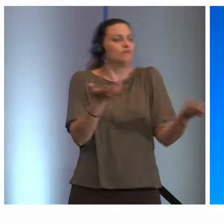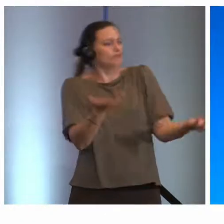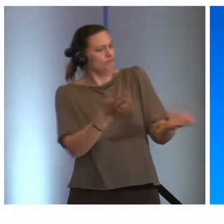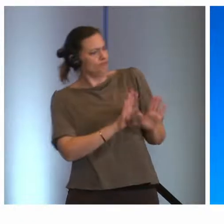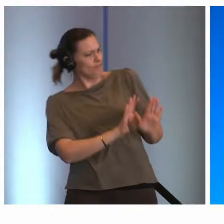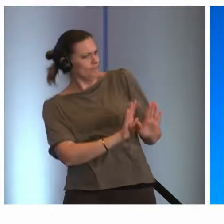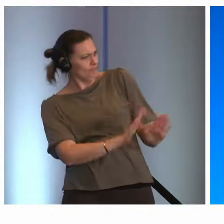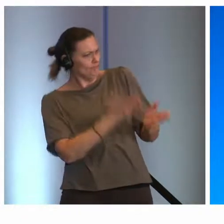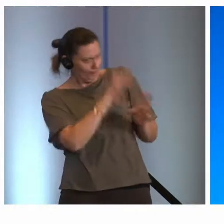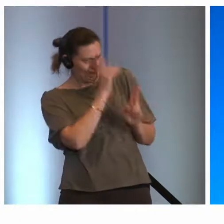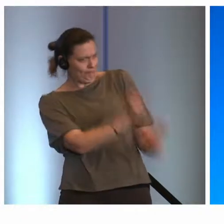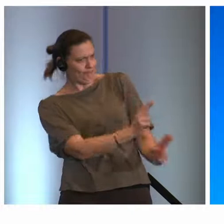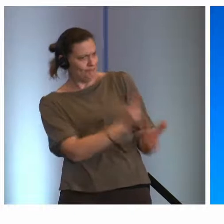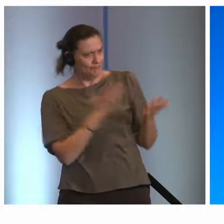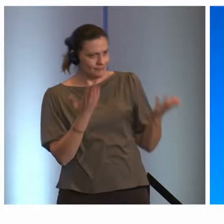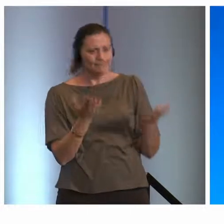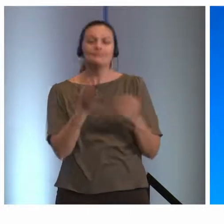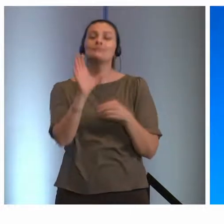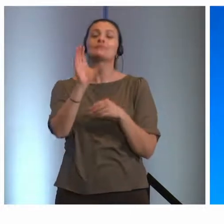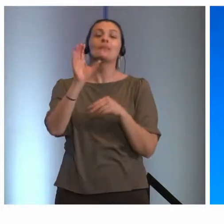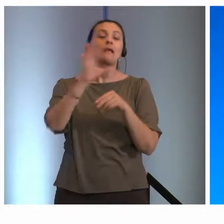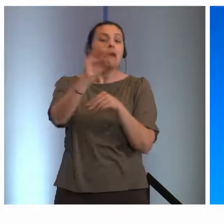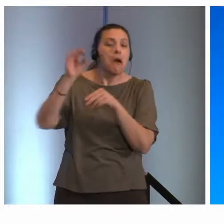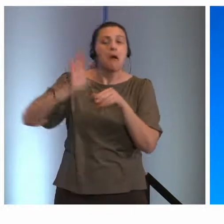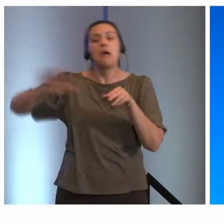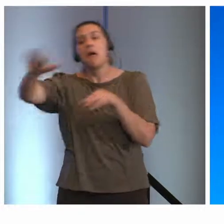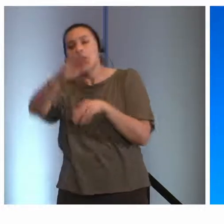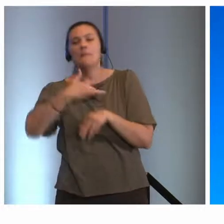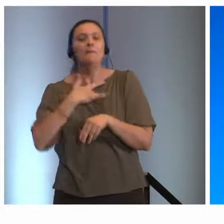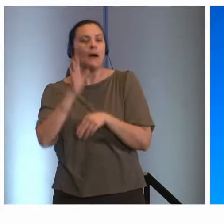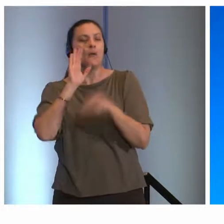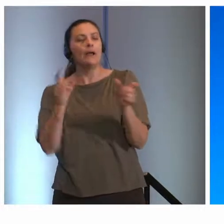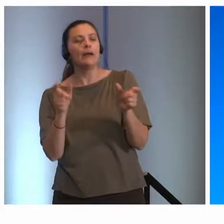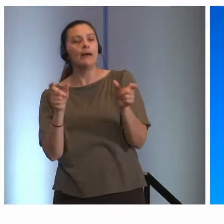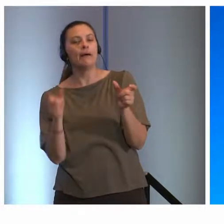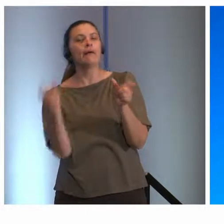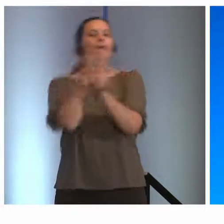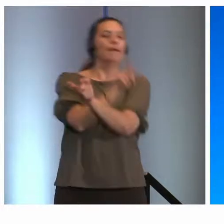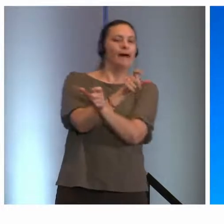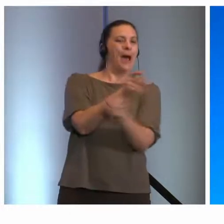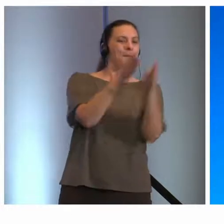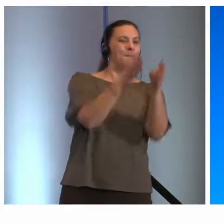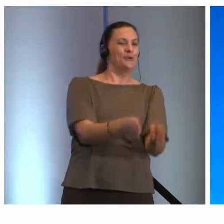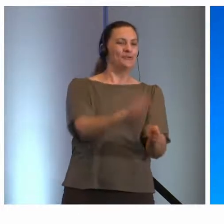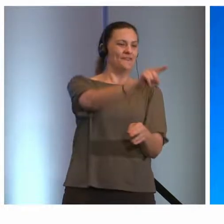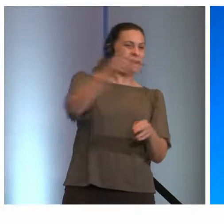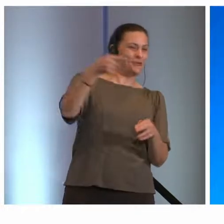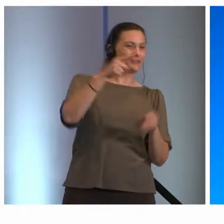disability. Many organizations, as I said, will default to the people-first language but yet